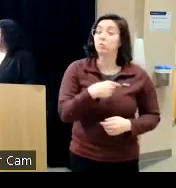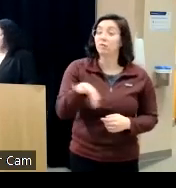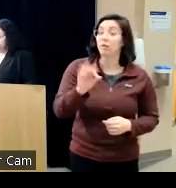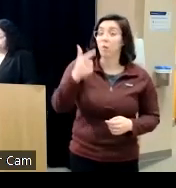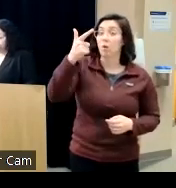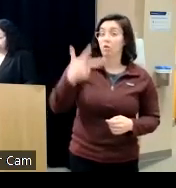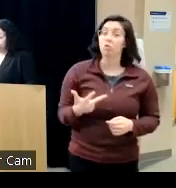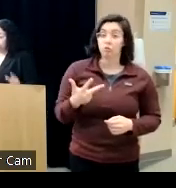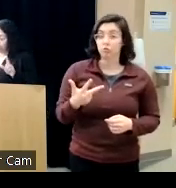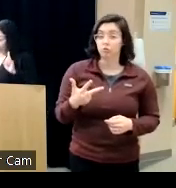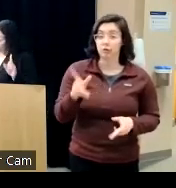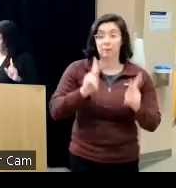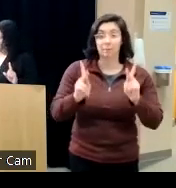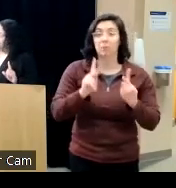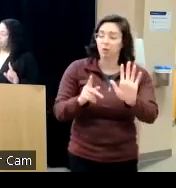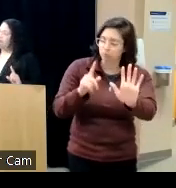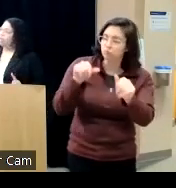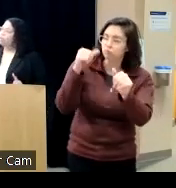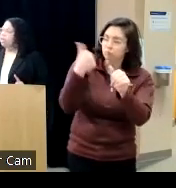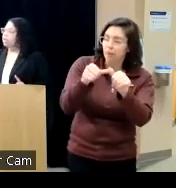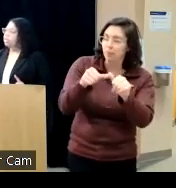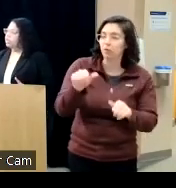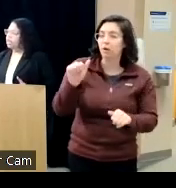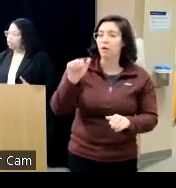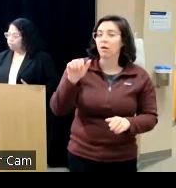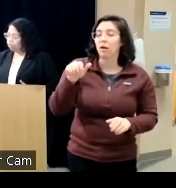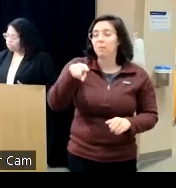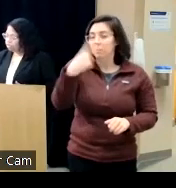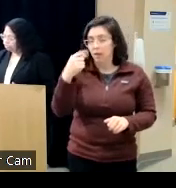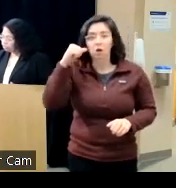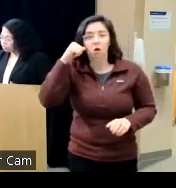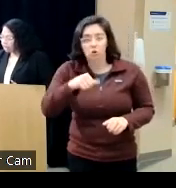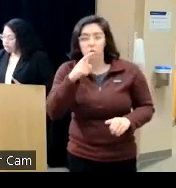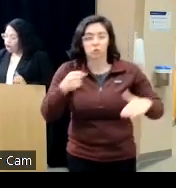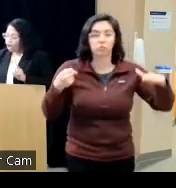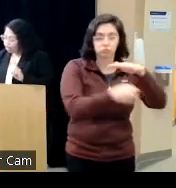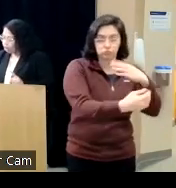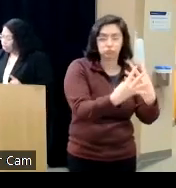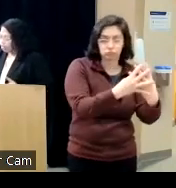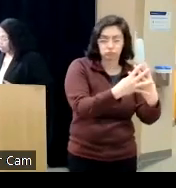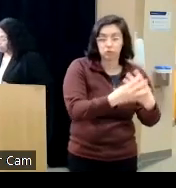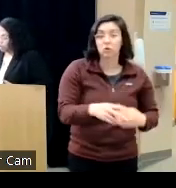third of the sample of these remember these are African-American detained girls a third of them